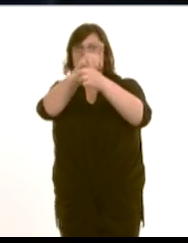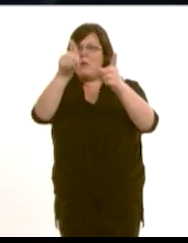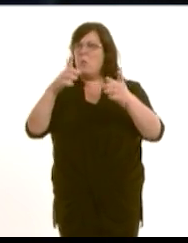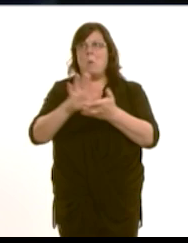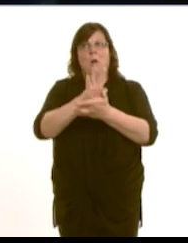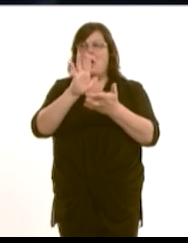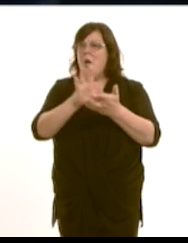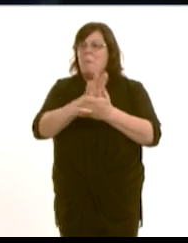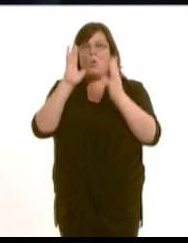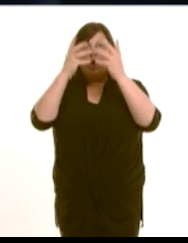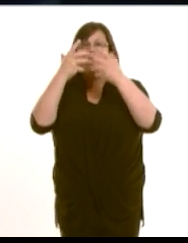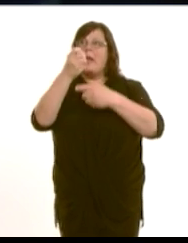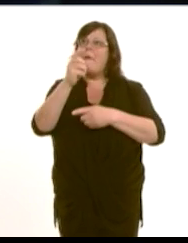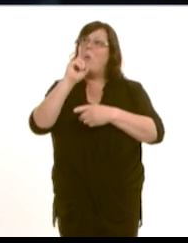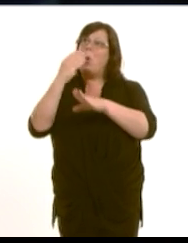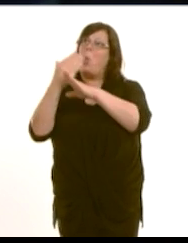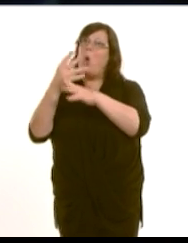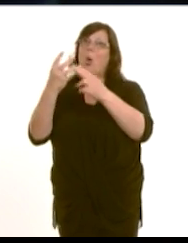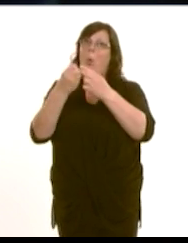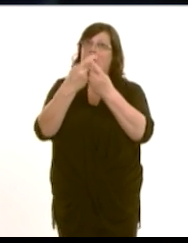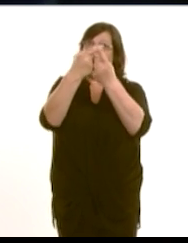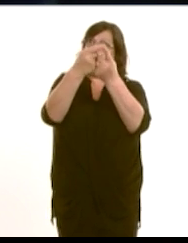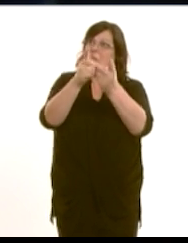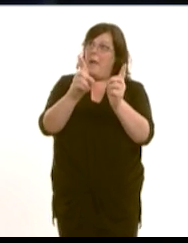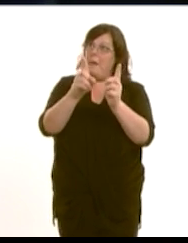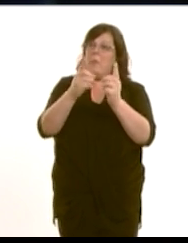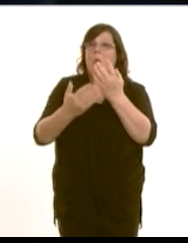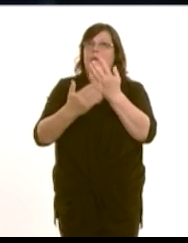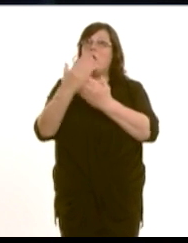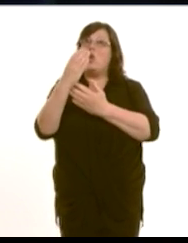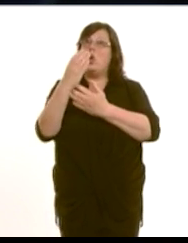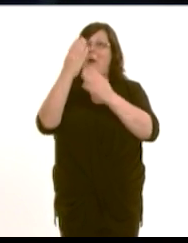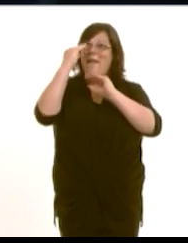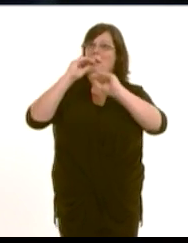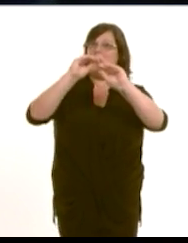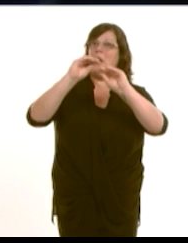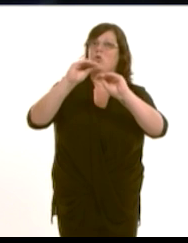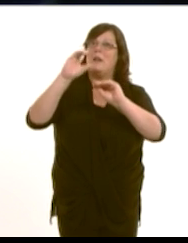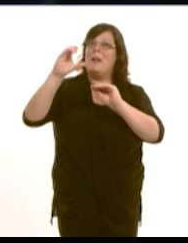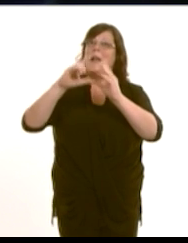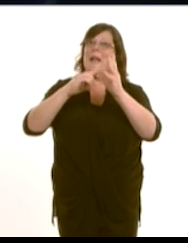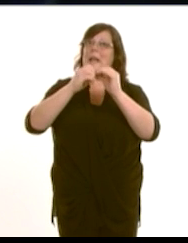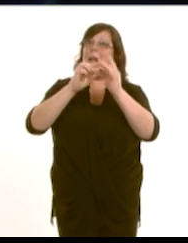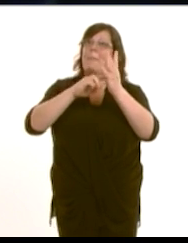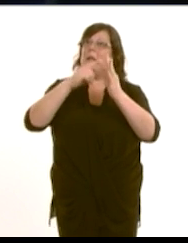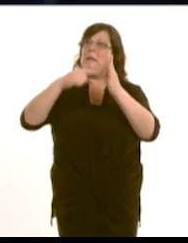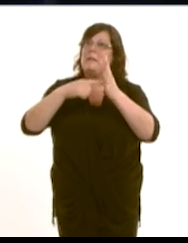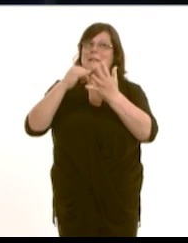Education, obviously in the new school term, to look again at how the concerns and views